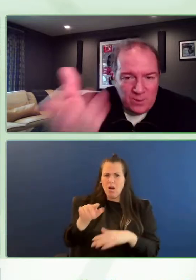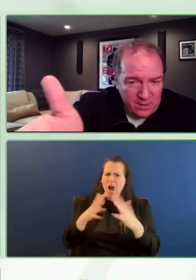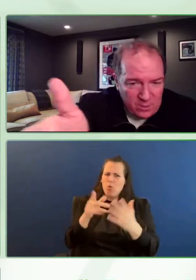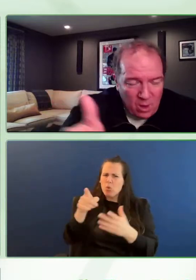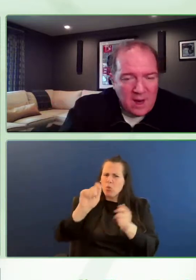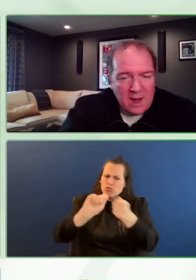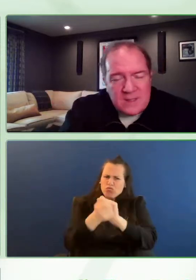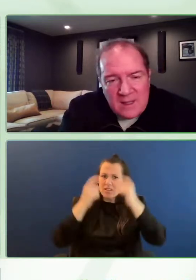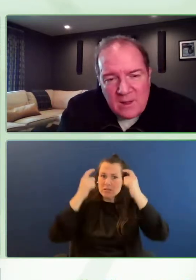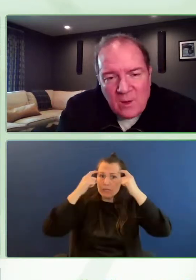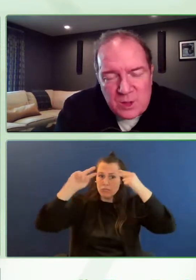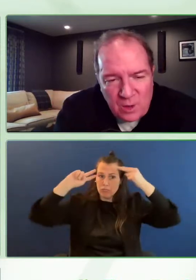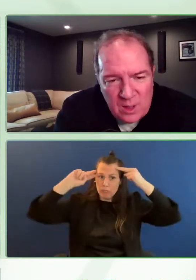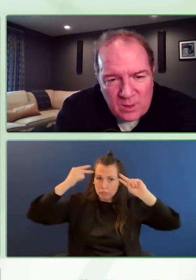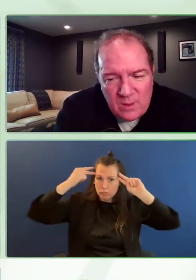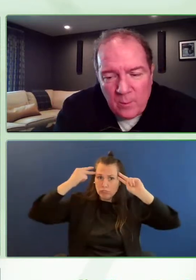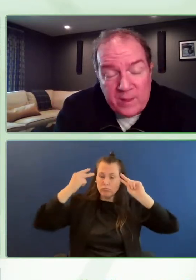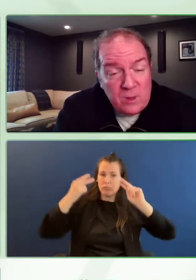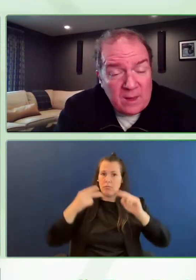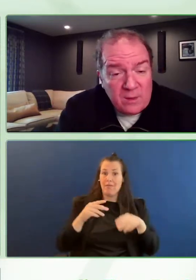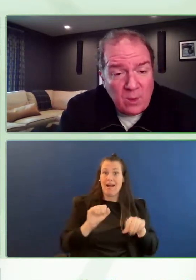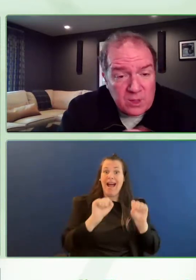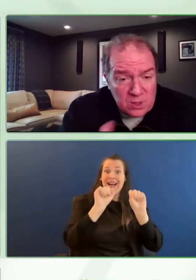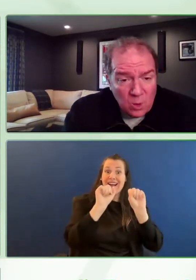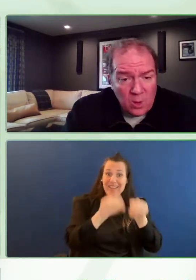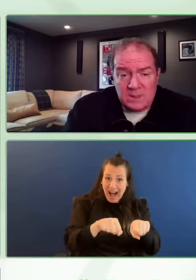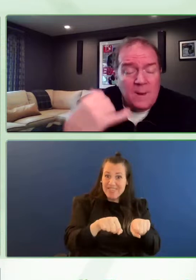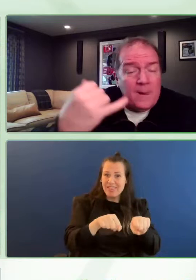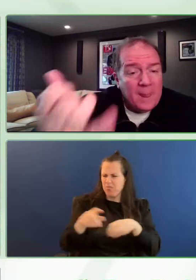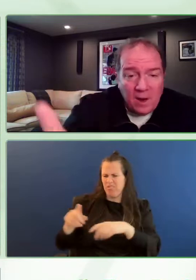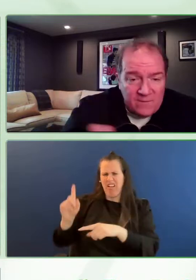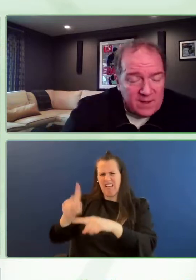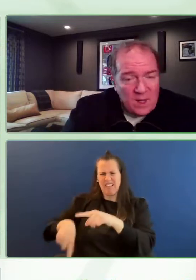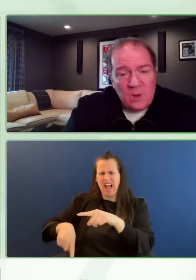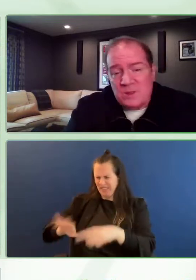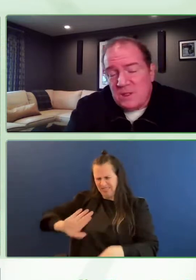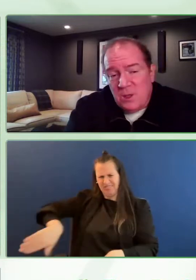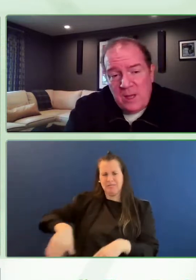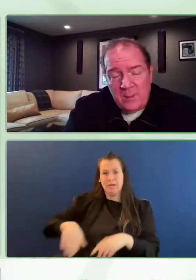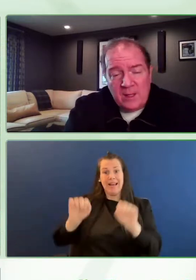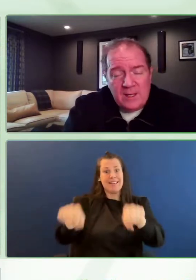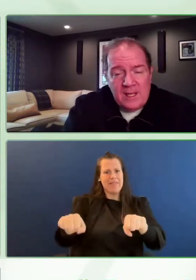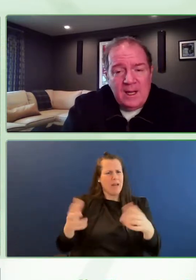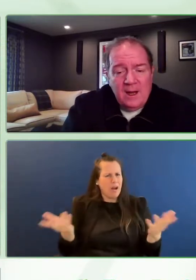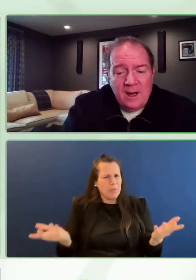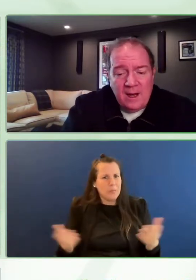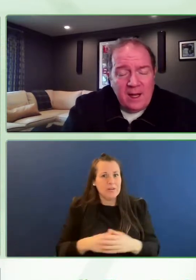We do that through our content on Journeyable, throughout stories. Our videos. You name it.